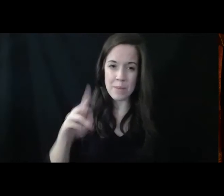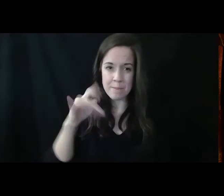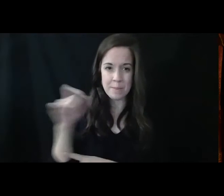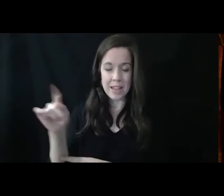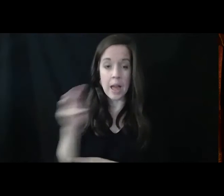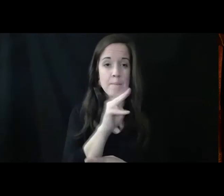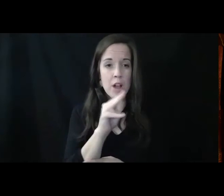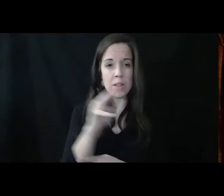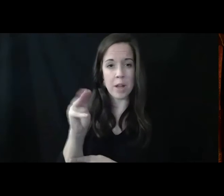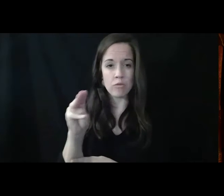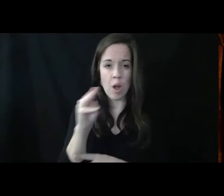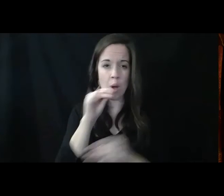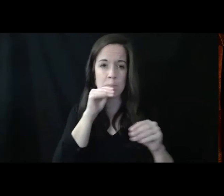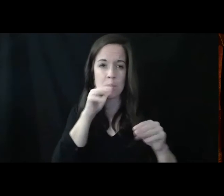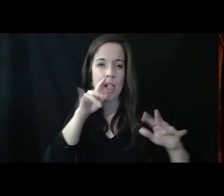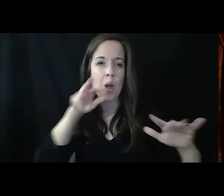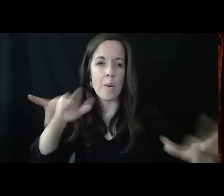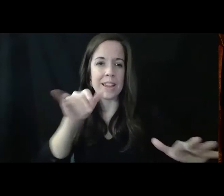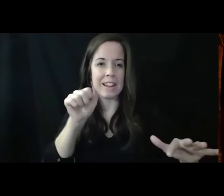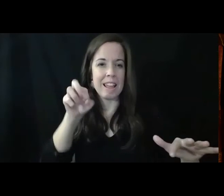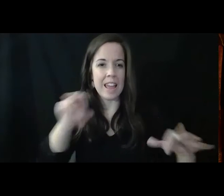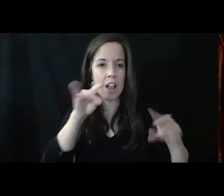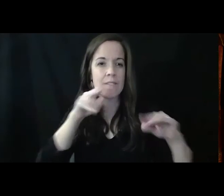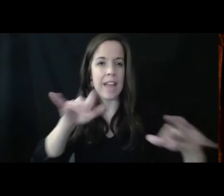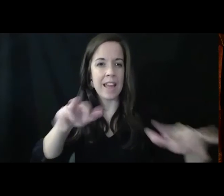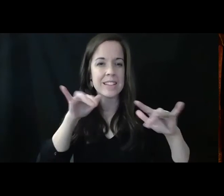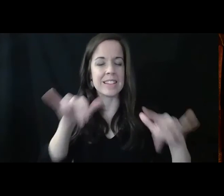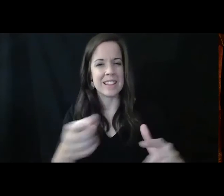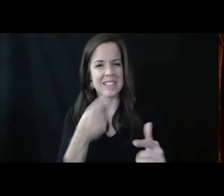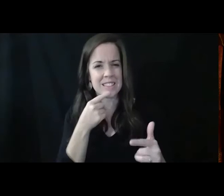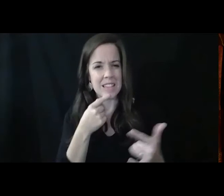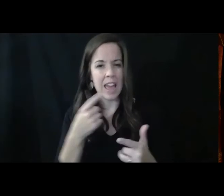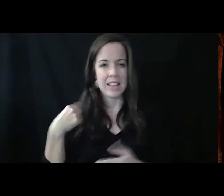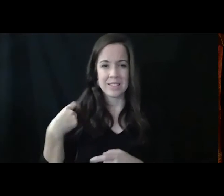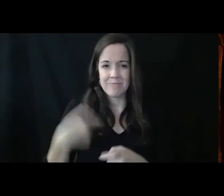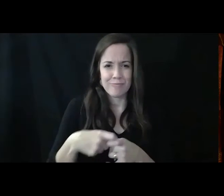blowing in an air vent // say Malinche say Truvadawhore // give me more